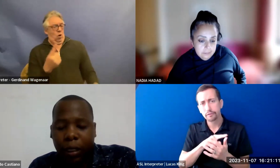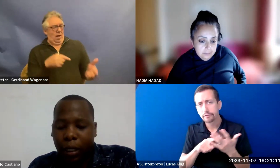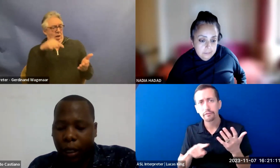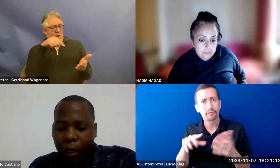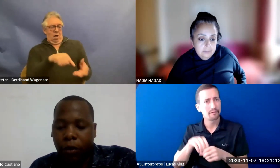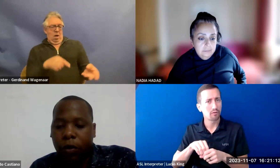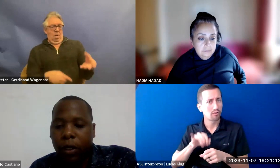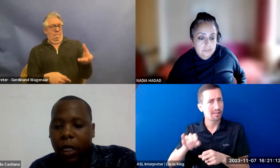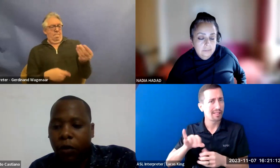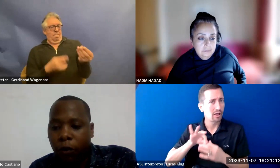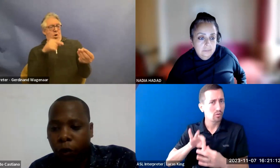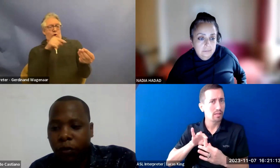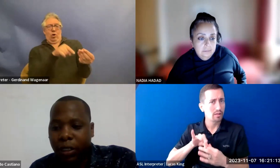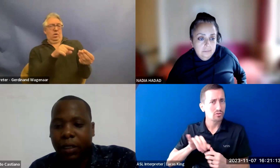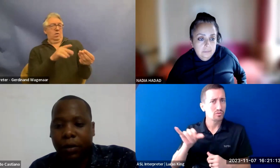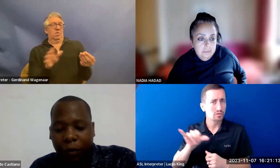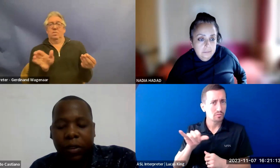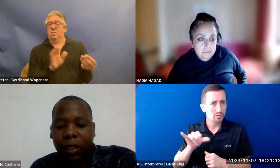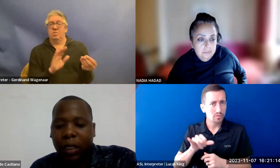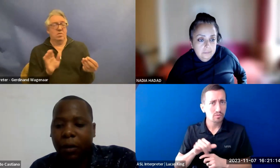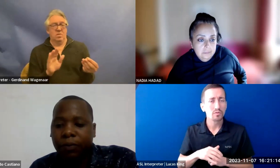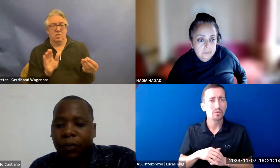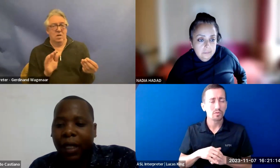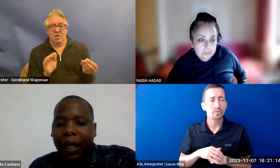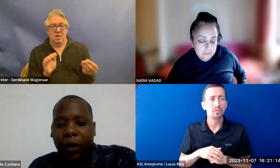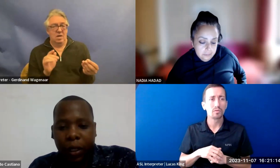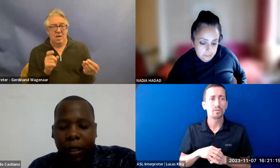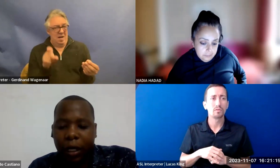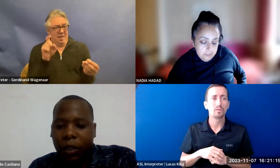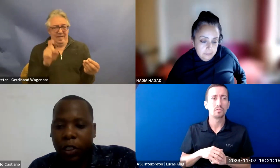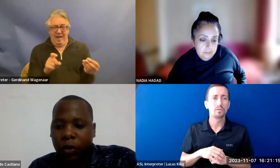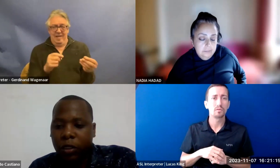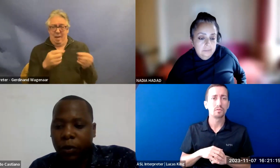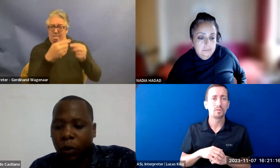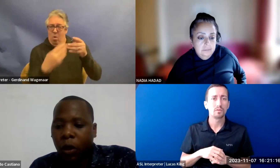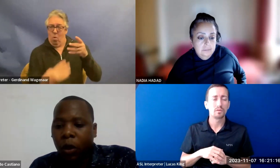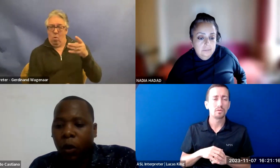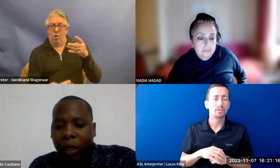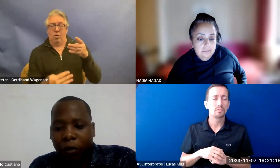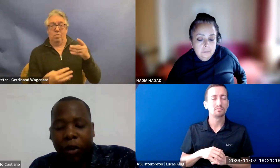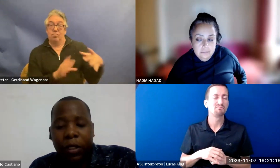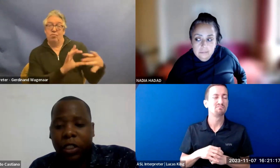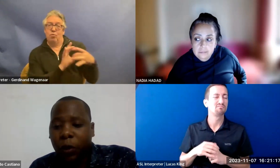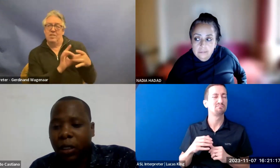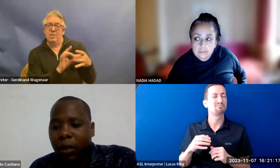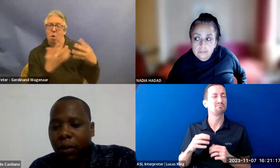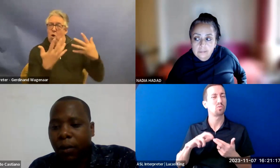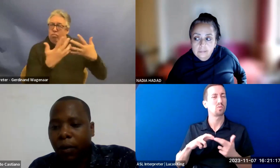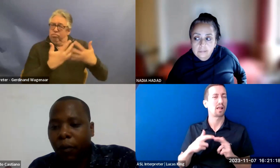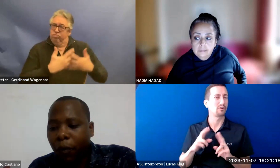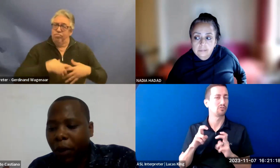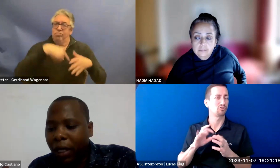There's a lot involved. It's definitely a relationship. So we are very much aware